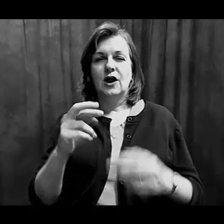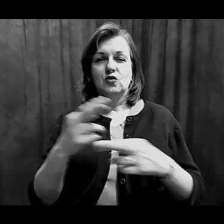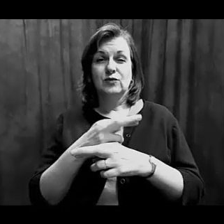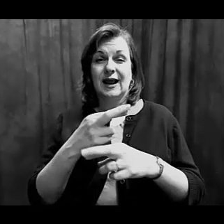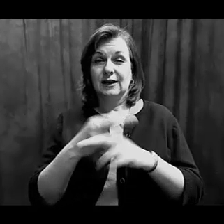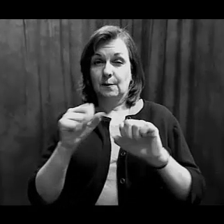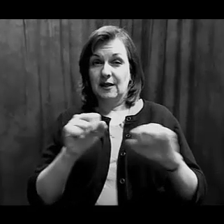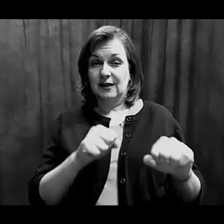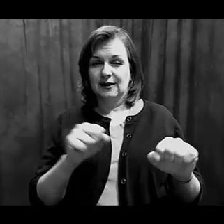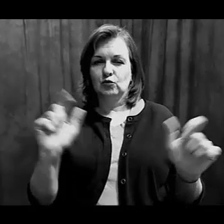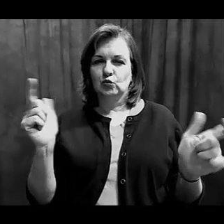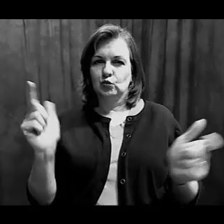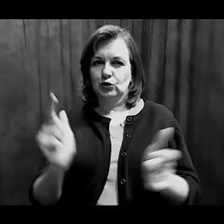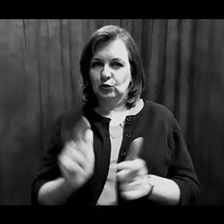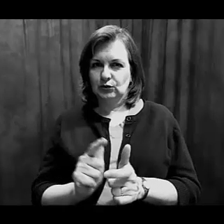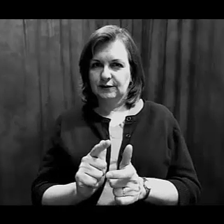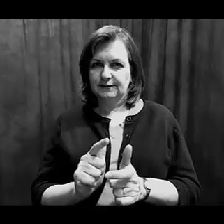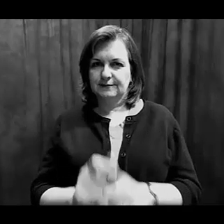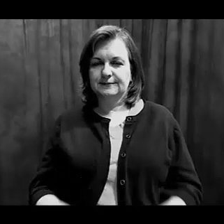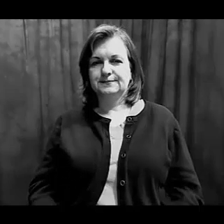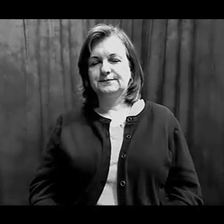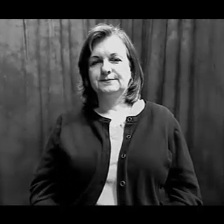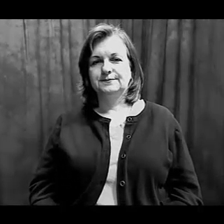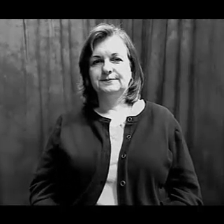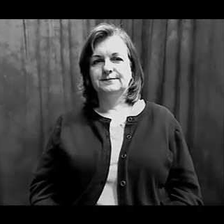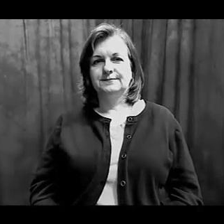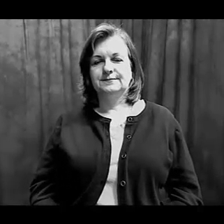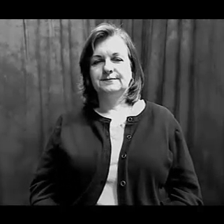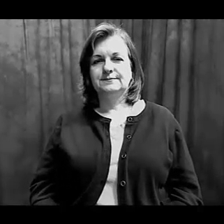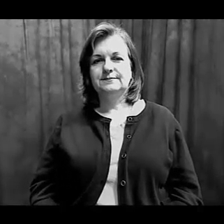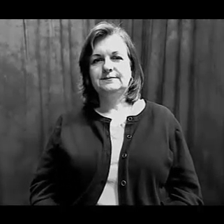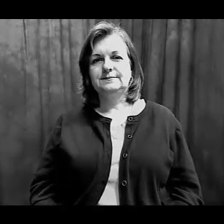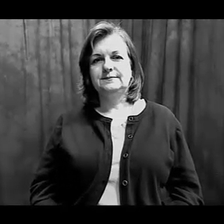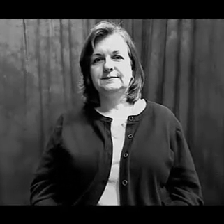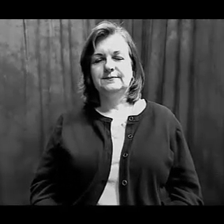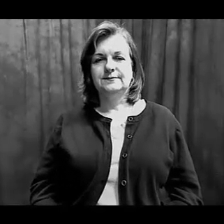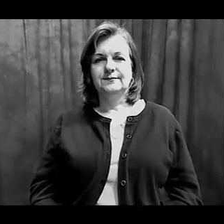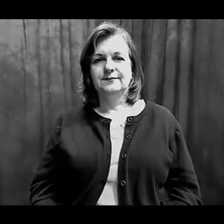or reduce the reactivity